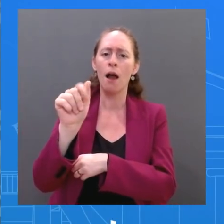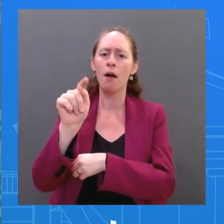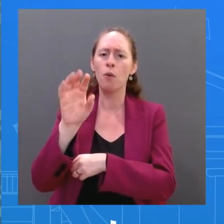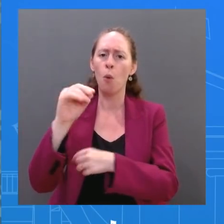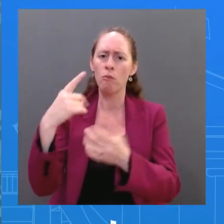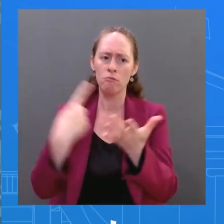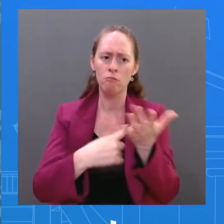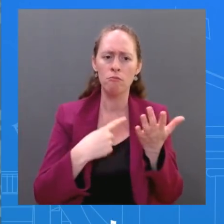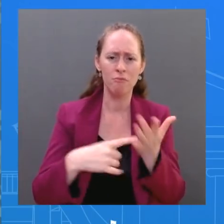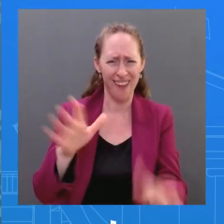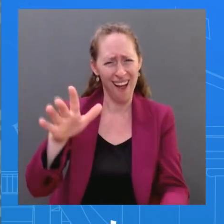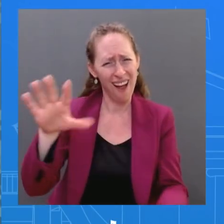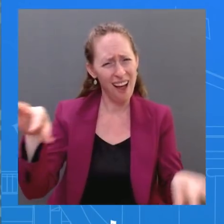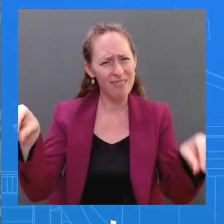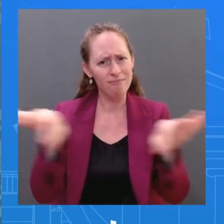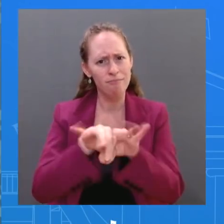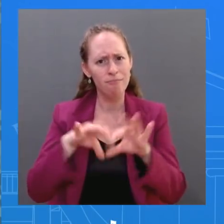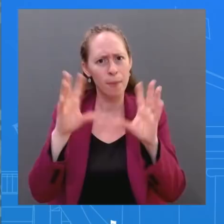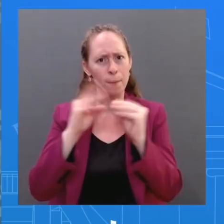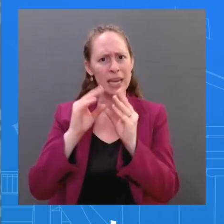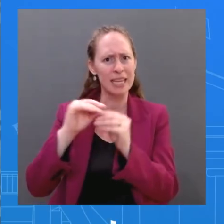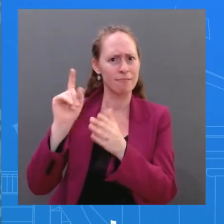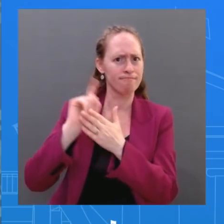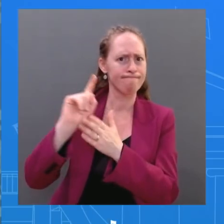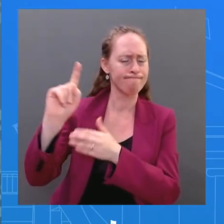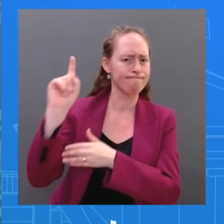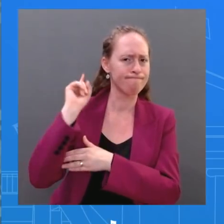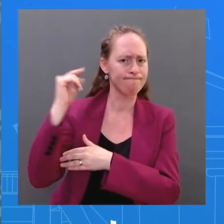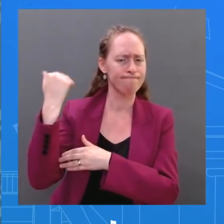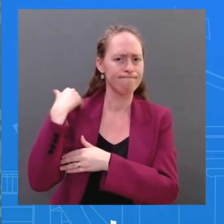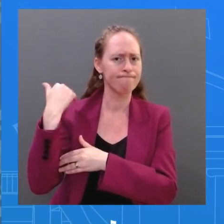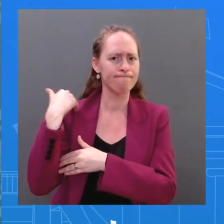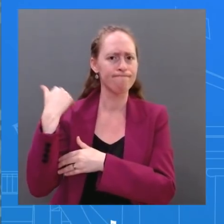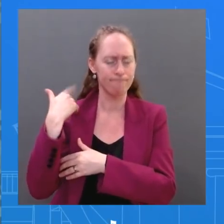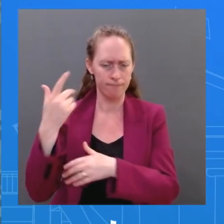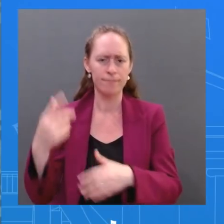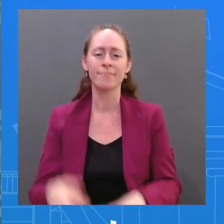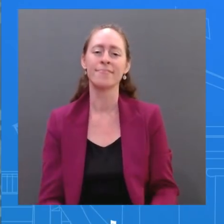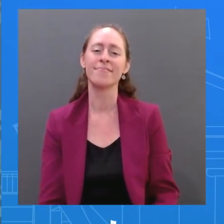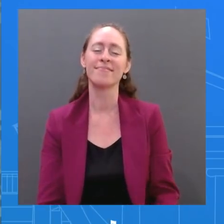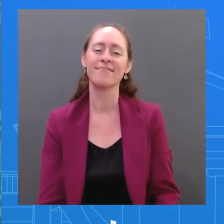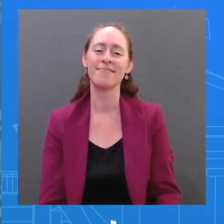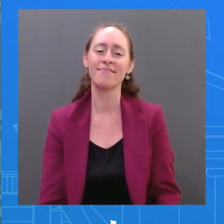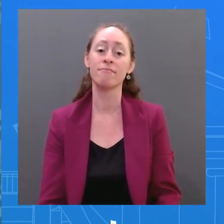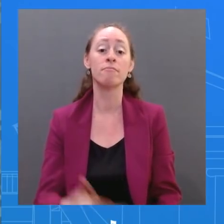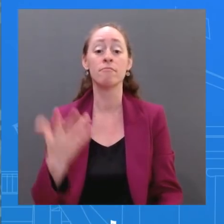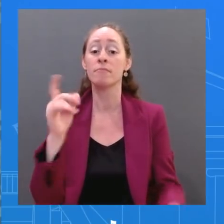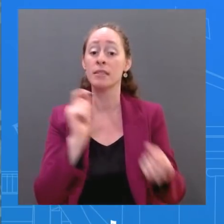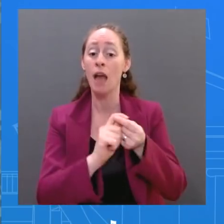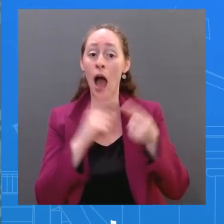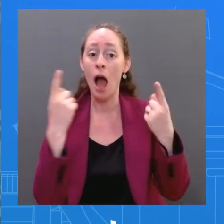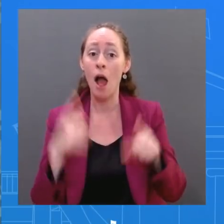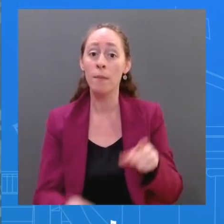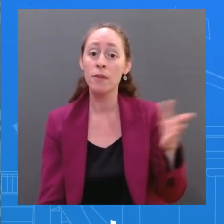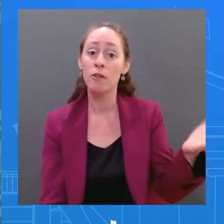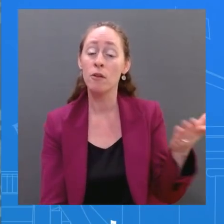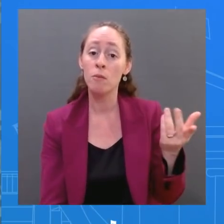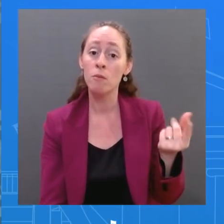and you saw what happened, you saw a reassurance, a reaffirmation of NATO countries saying, again,